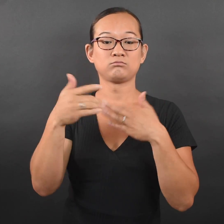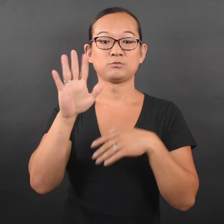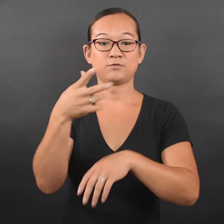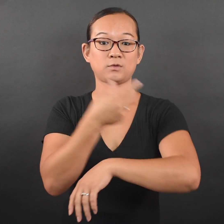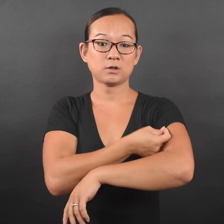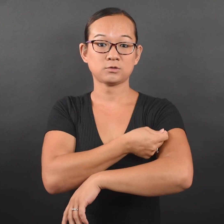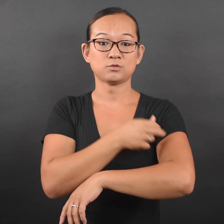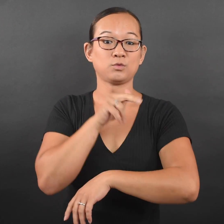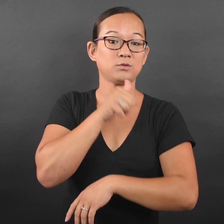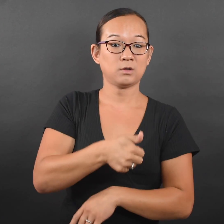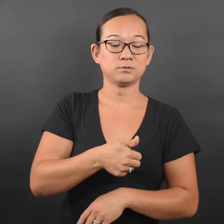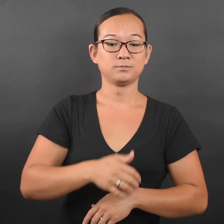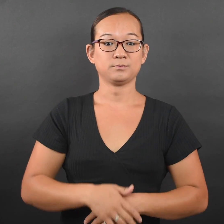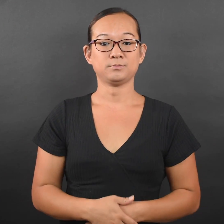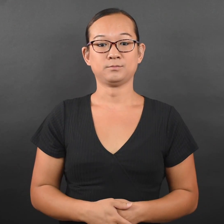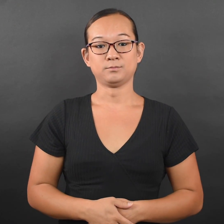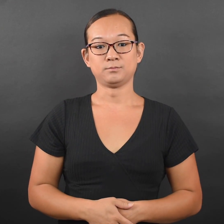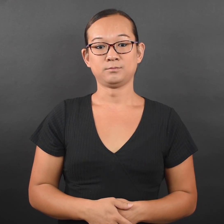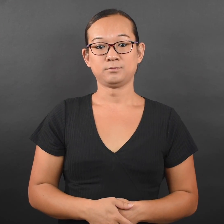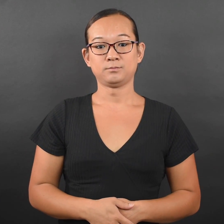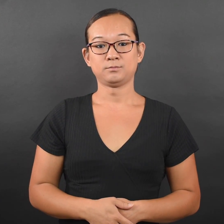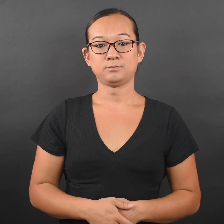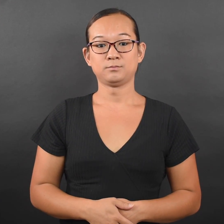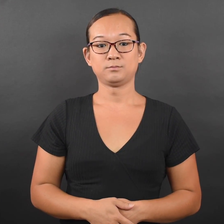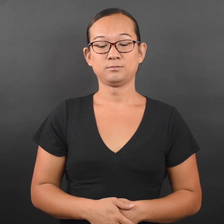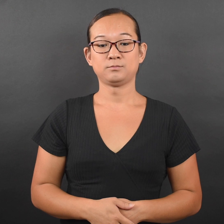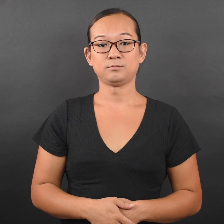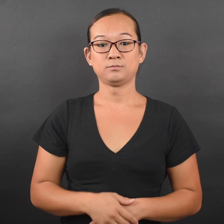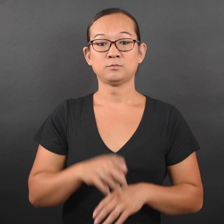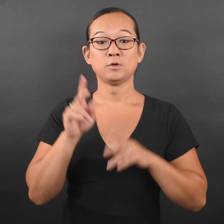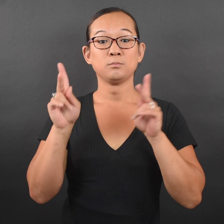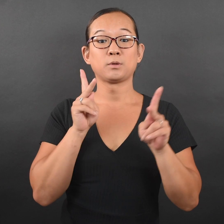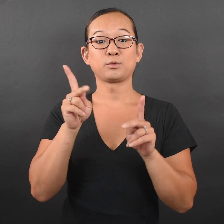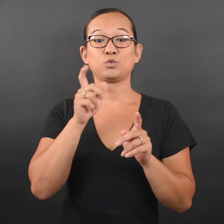regardless of vaccination status.